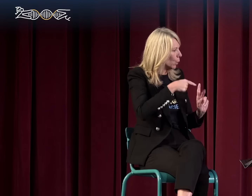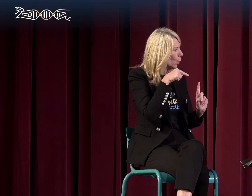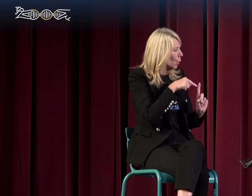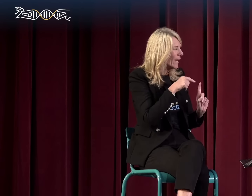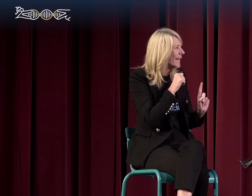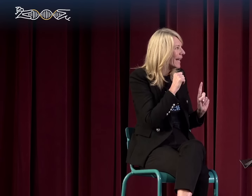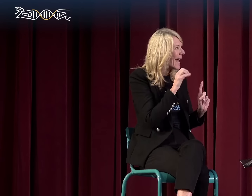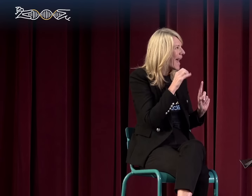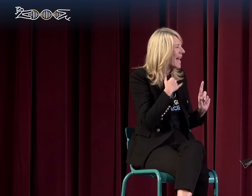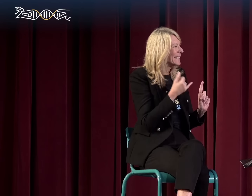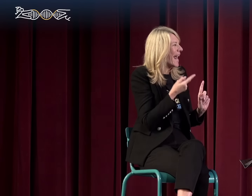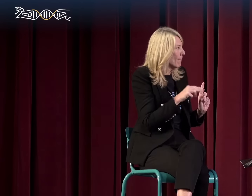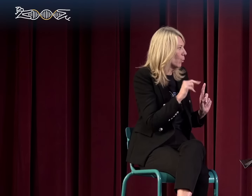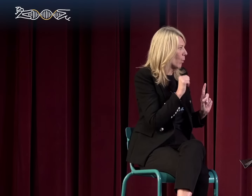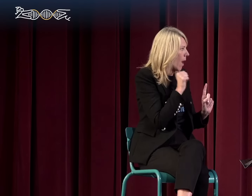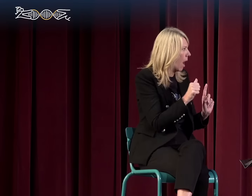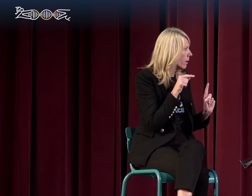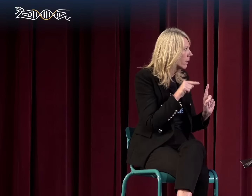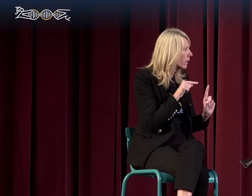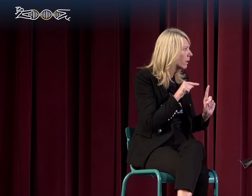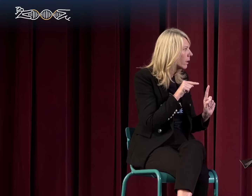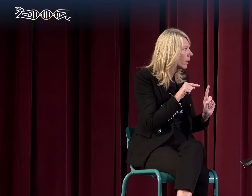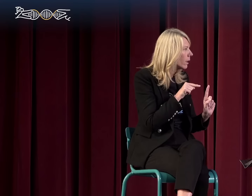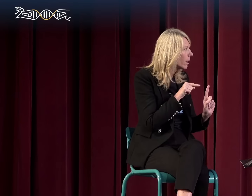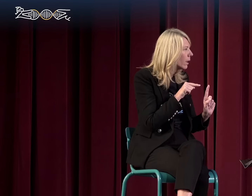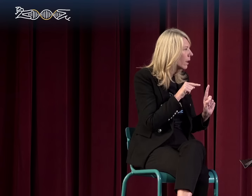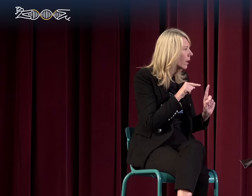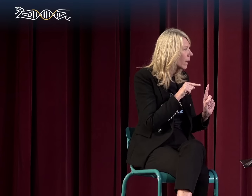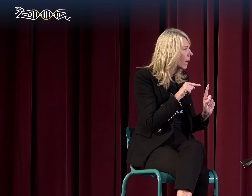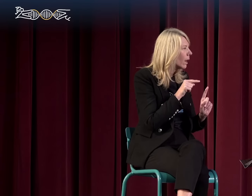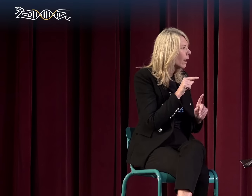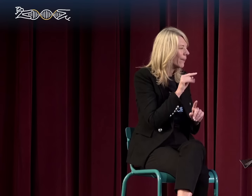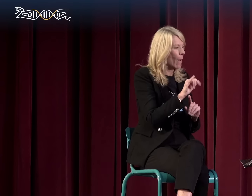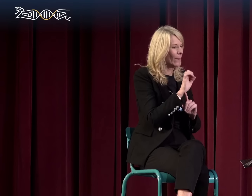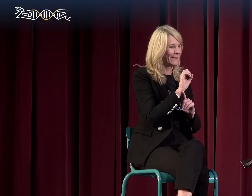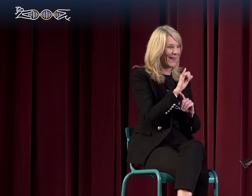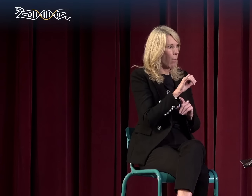that's happened or not, I mean that was what was claimed in terms of their